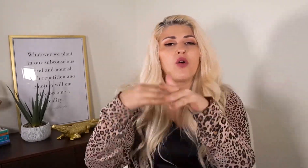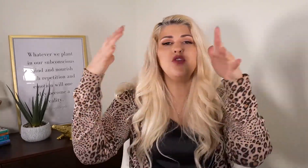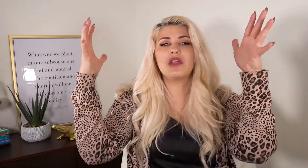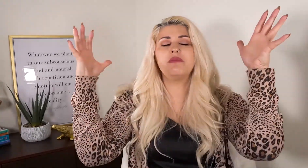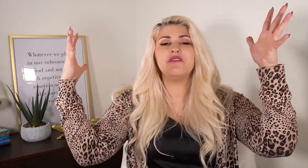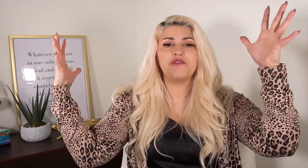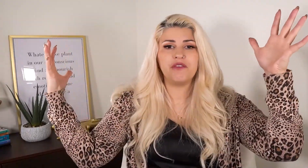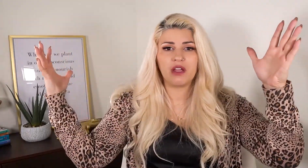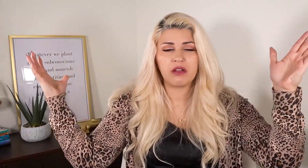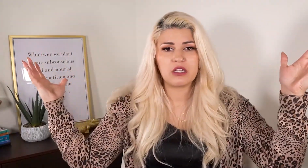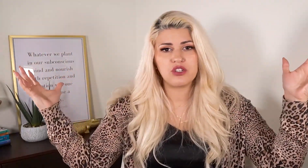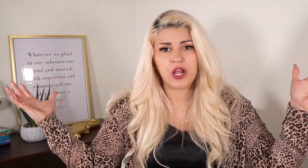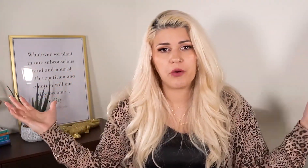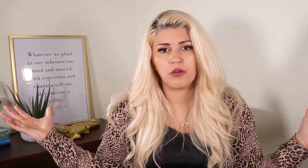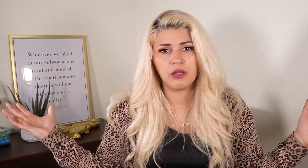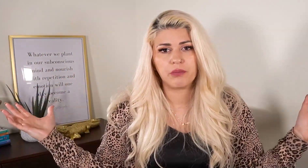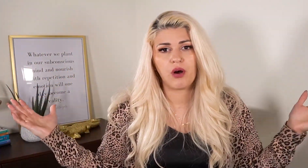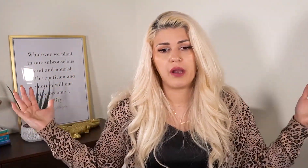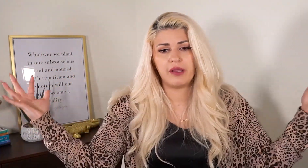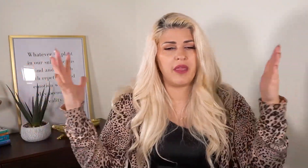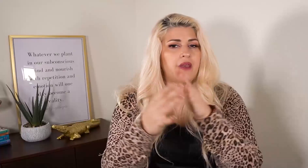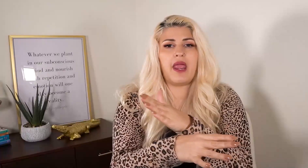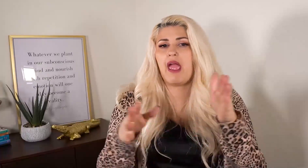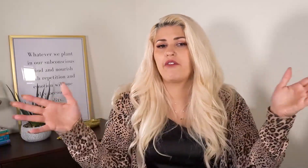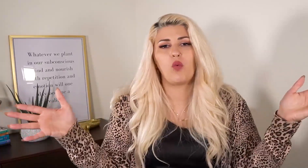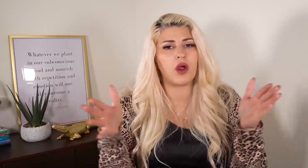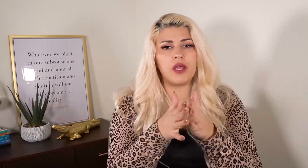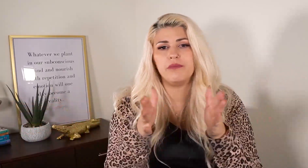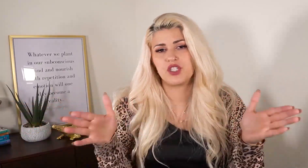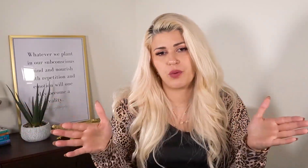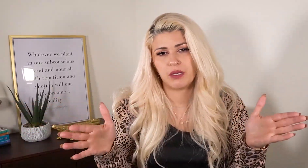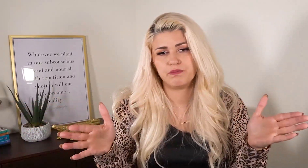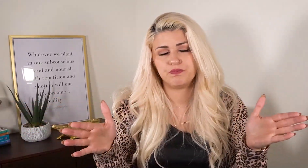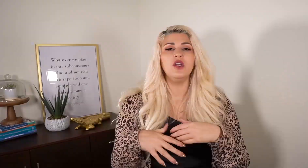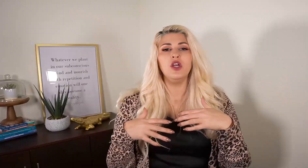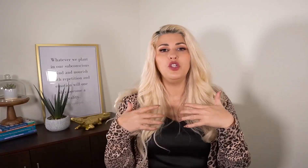or you can be very general and broad and then everywhere in between.